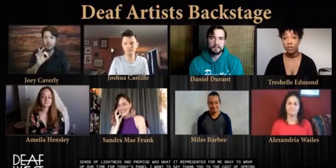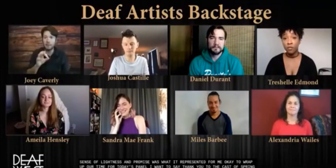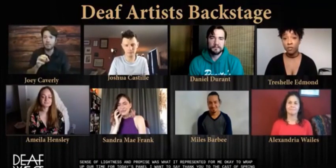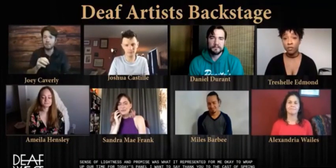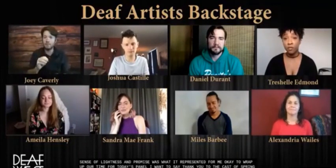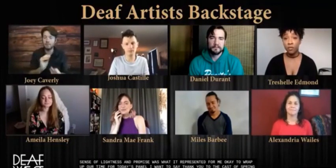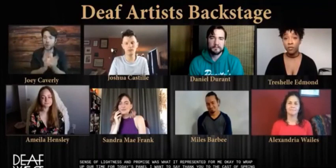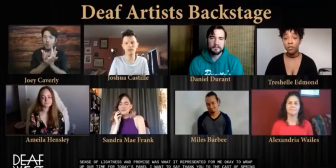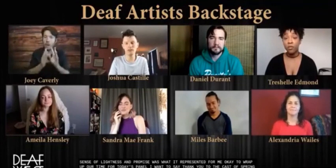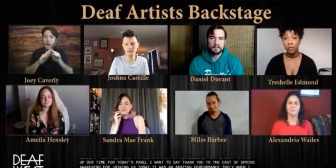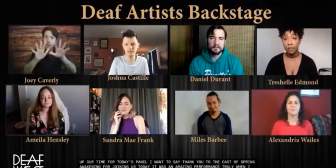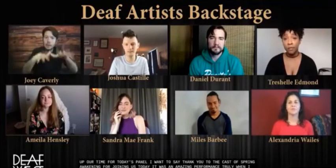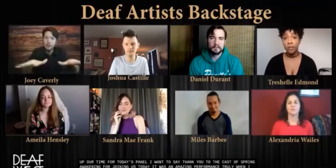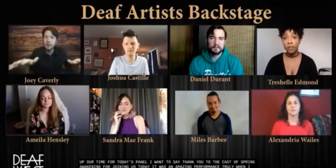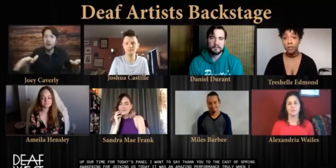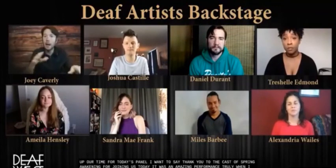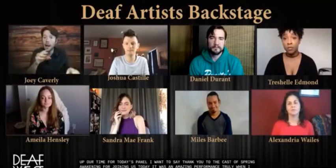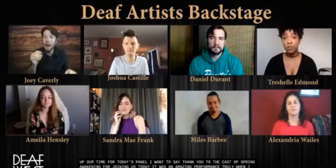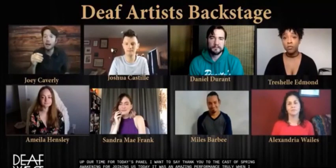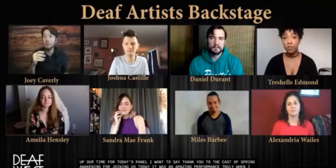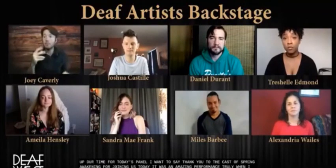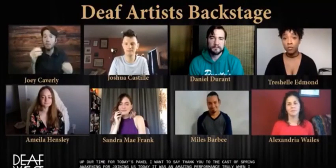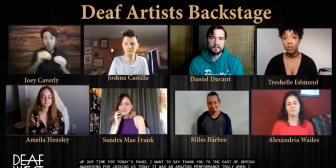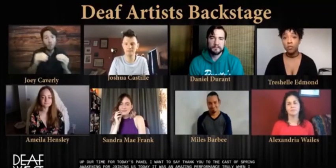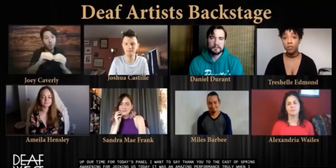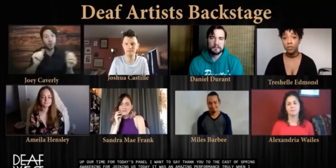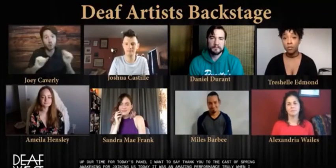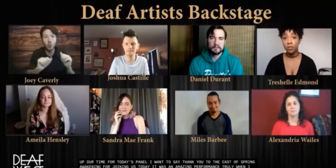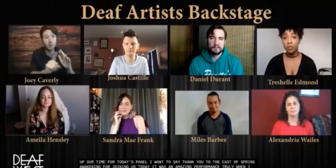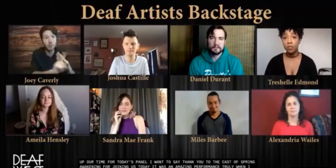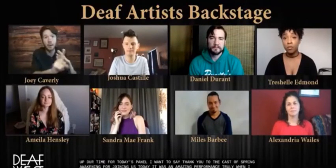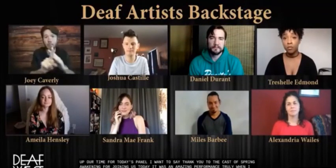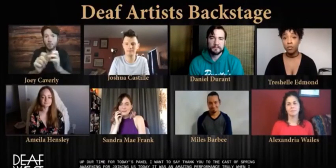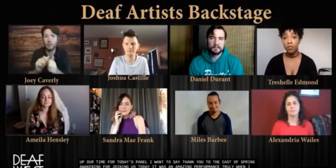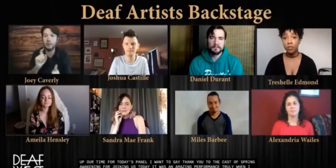And still seeing today five years later, the impact that ‘Spring Awakening’ has had